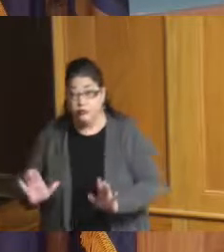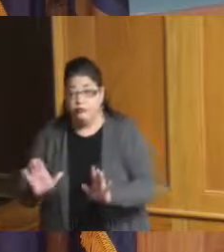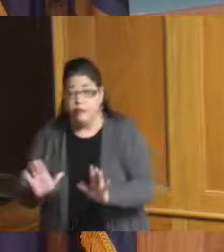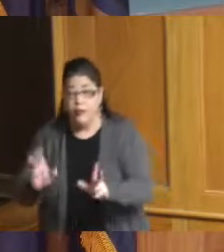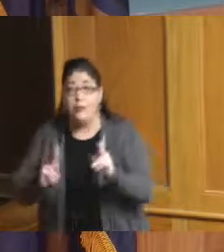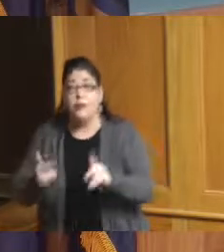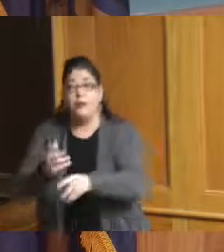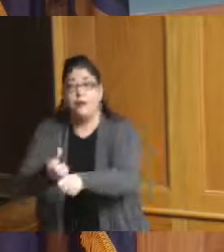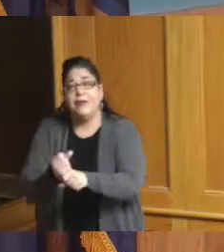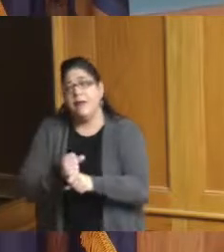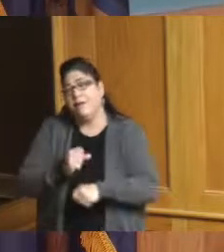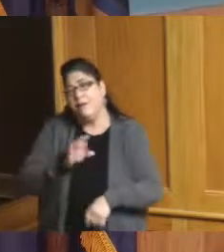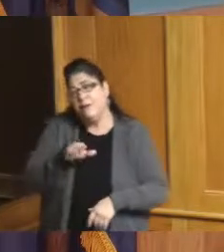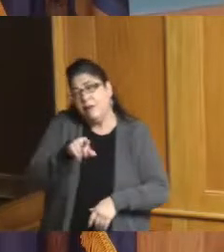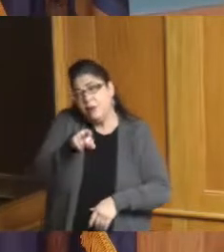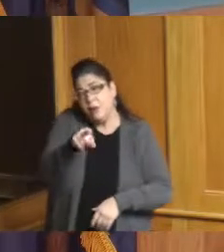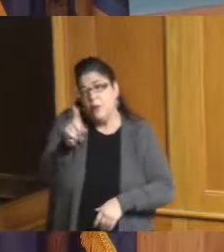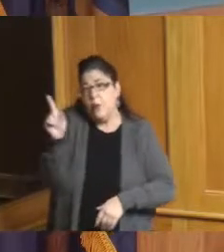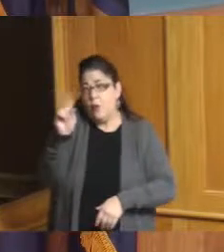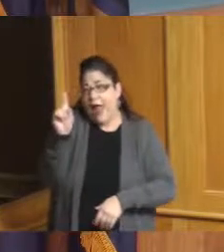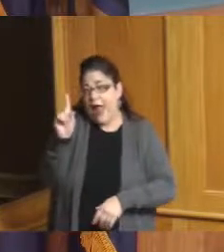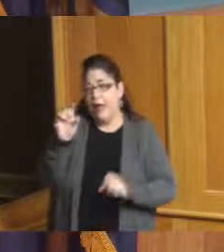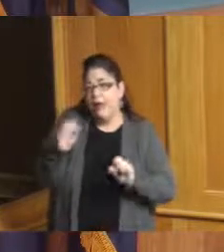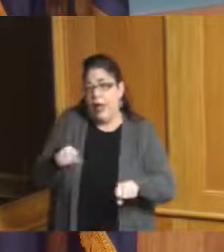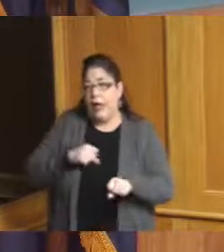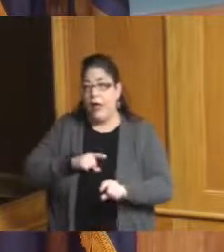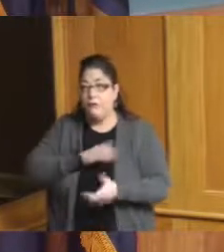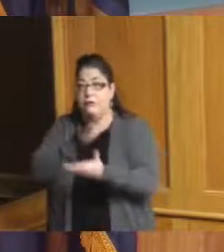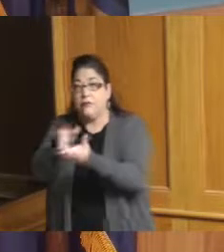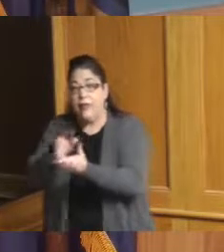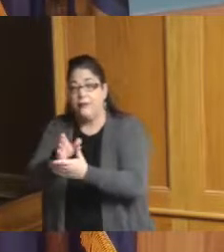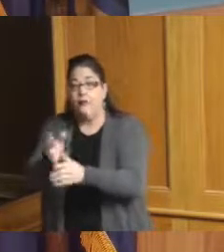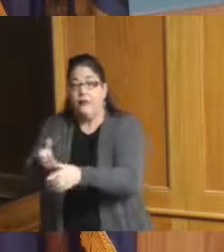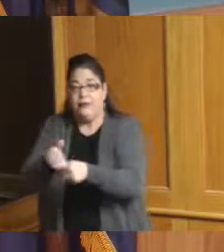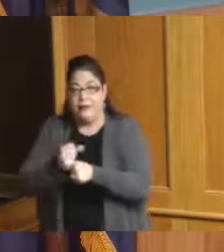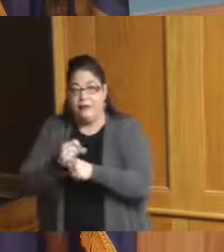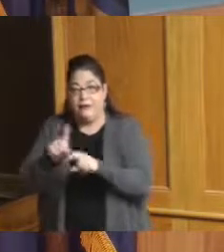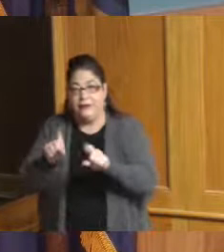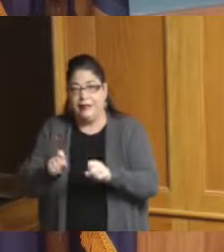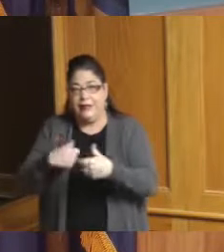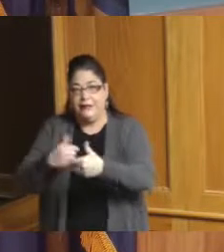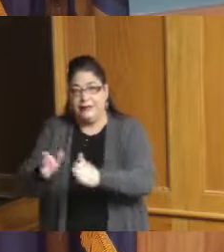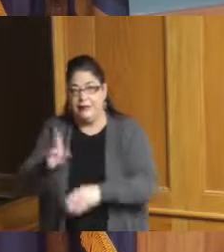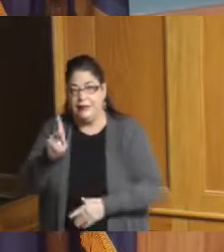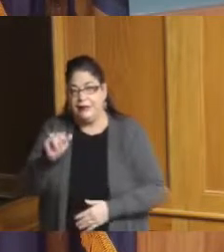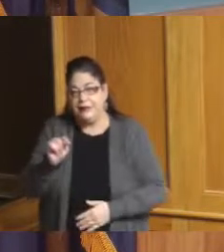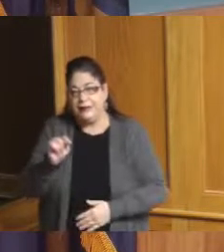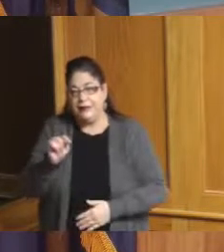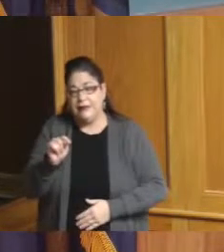can you where are we with test kits now and then there was something I saw making sure you